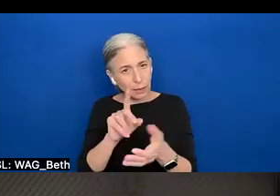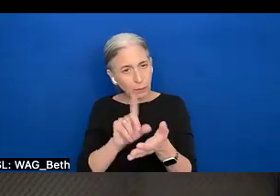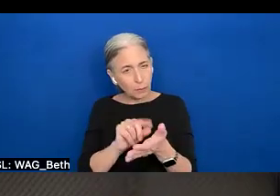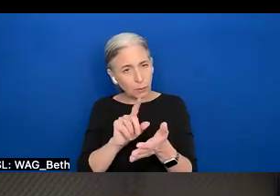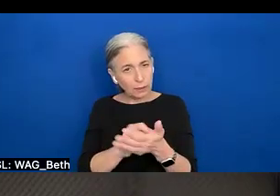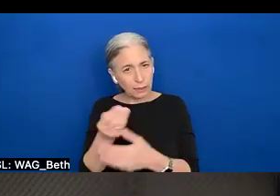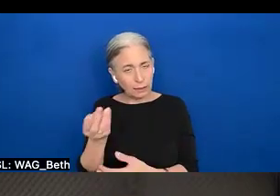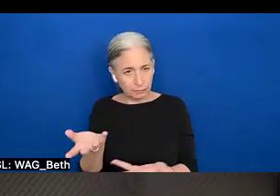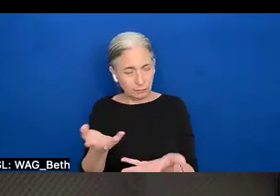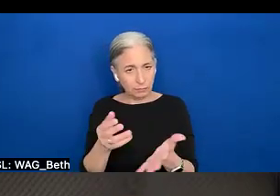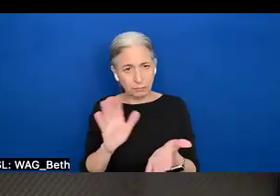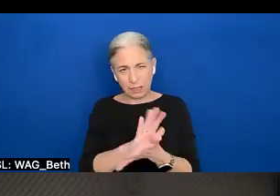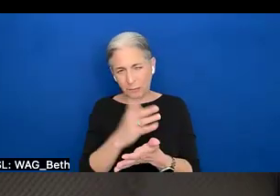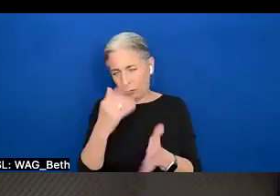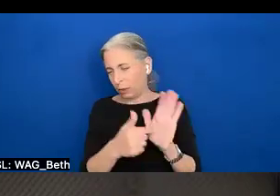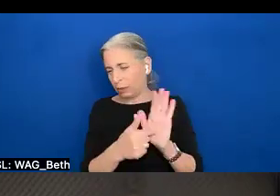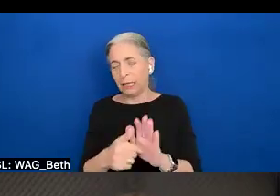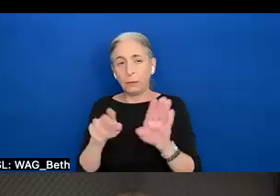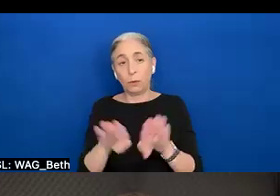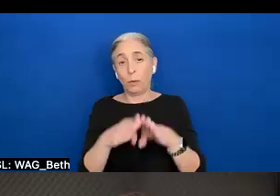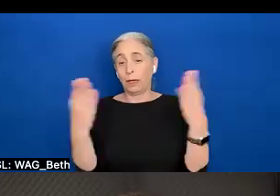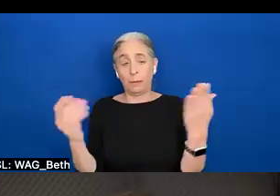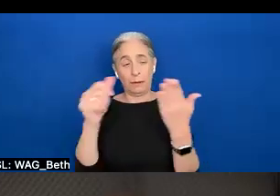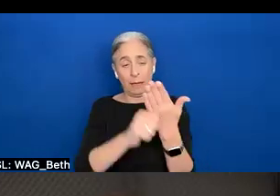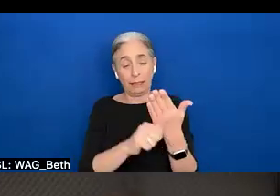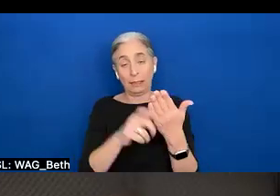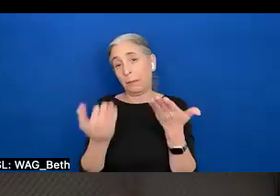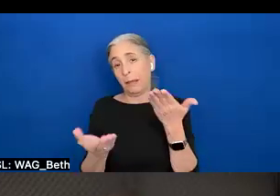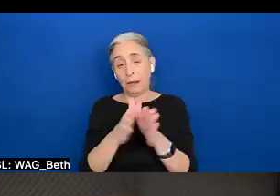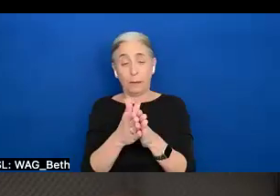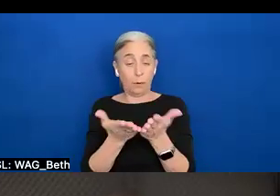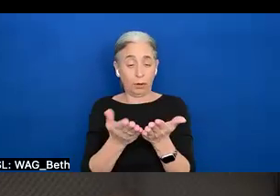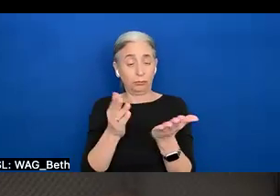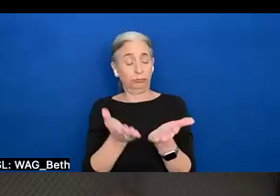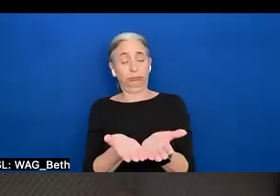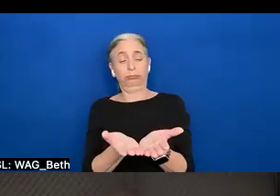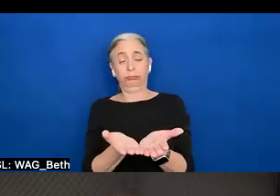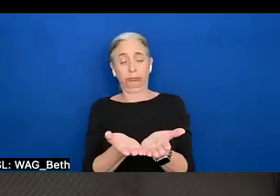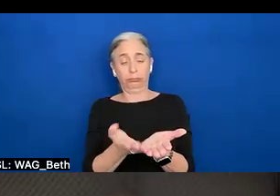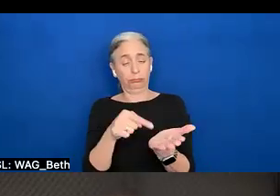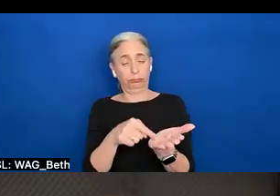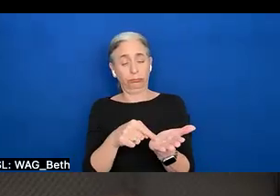for example, when you open a magazine or a book -- and